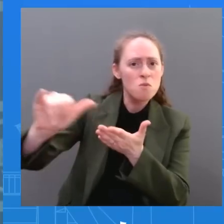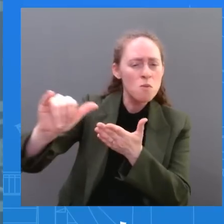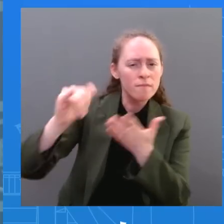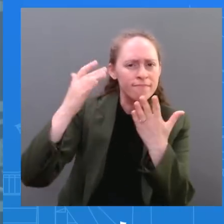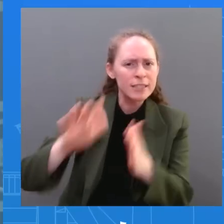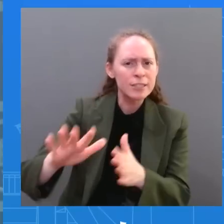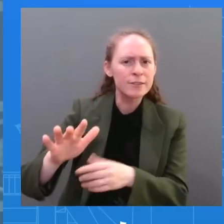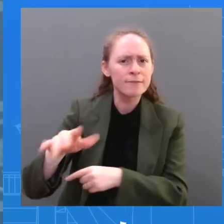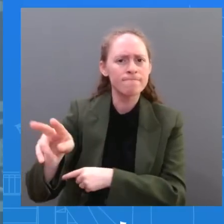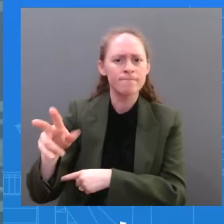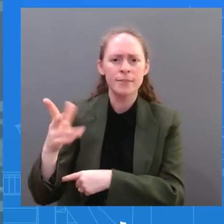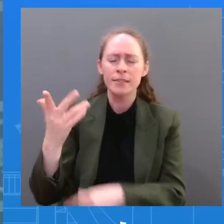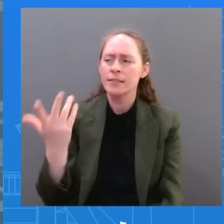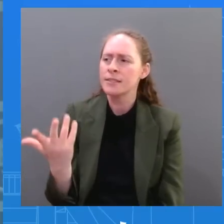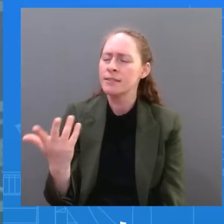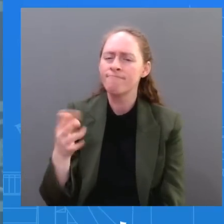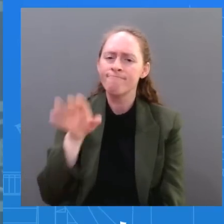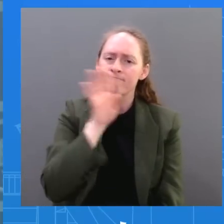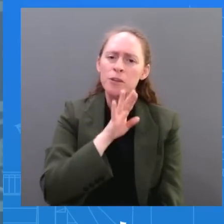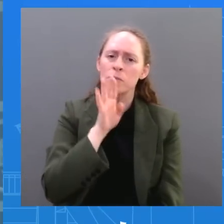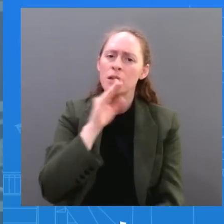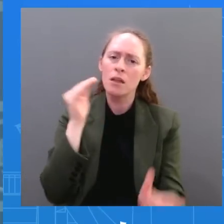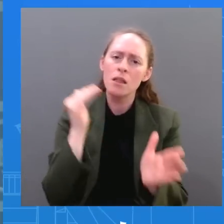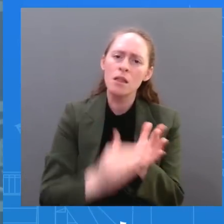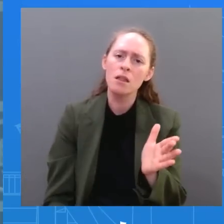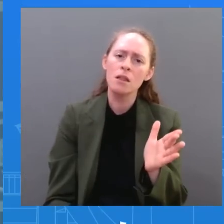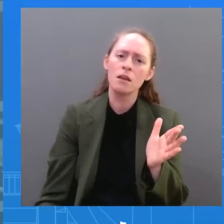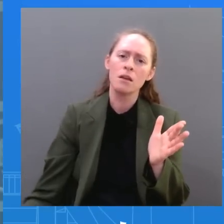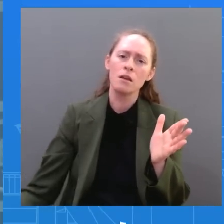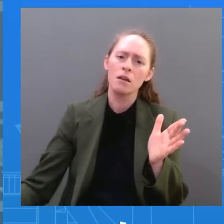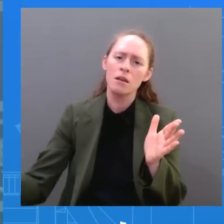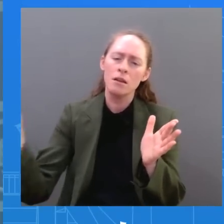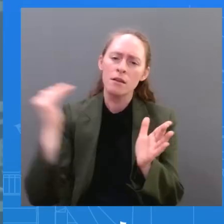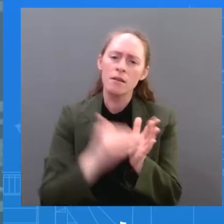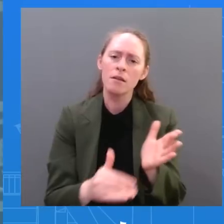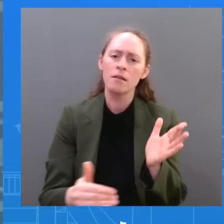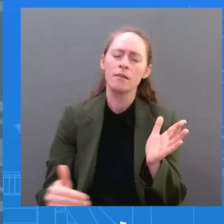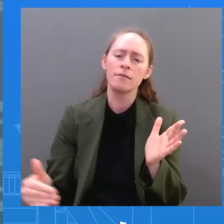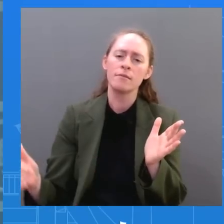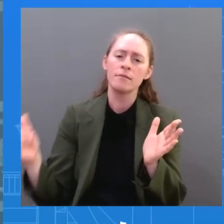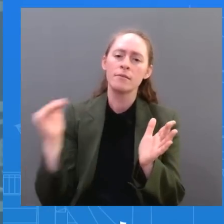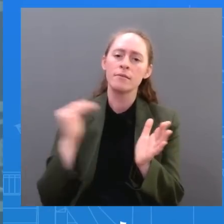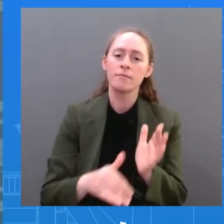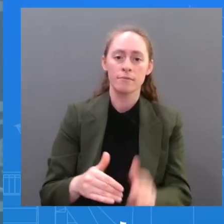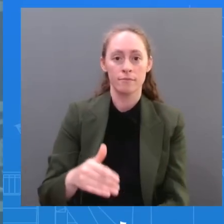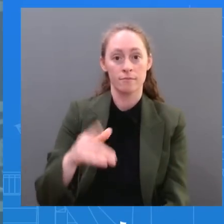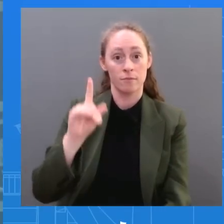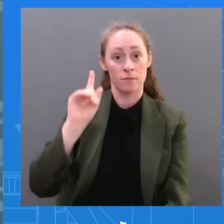And it's not just important during his presidency. It's been important when he was the Vice President and it was important when he was a senator.